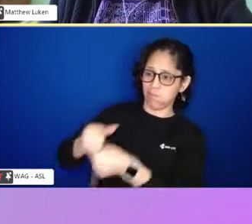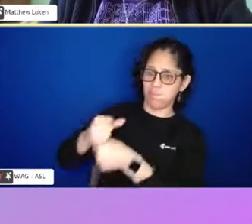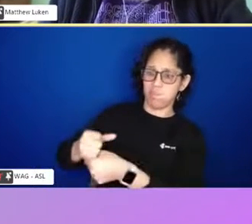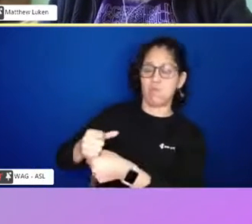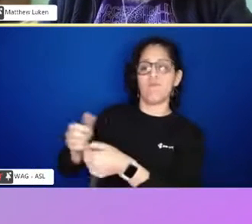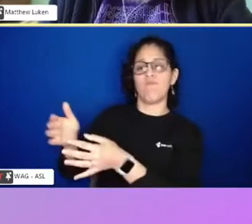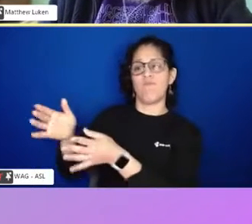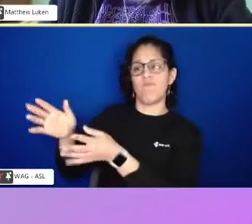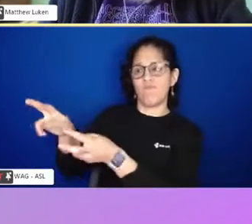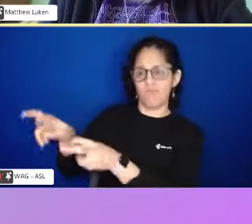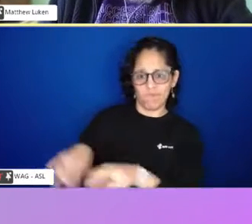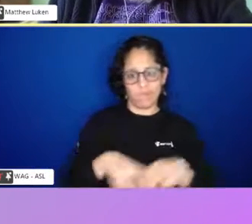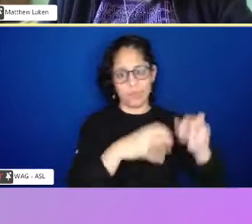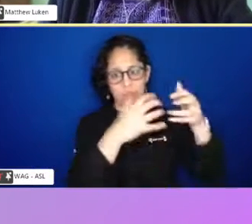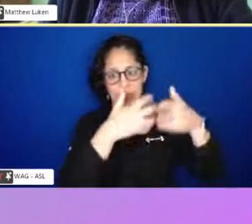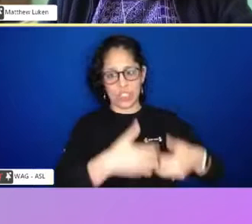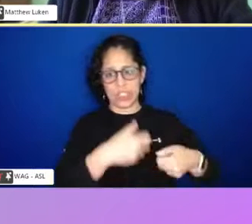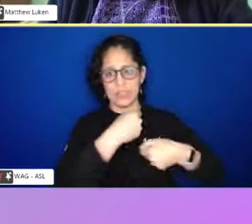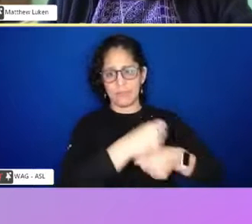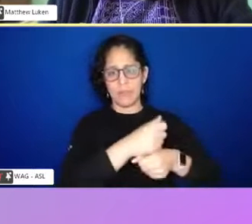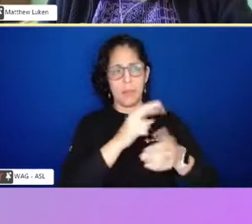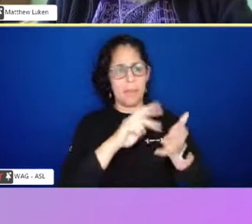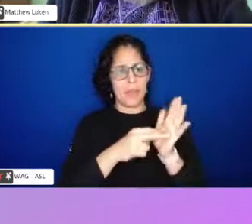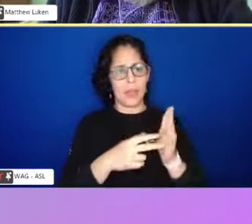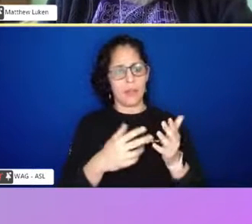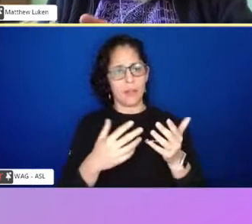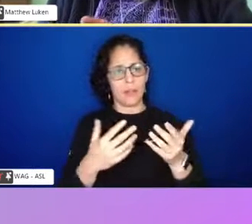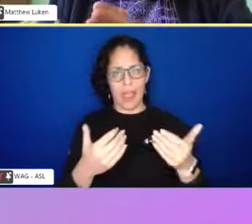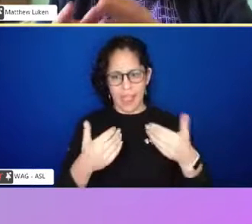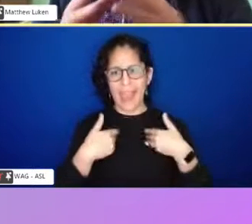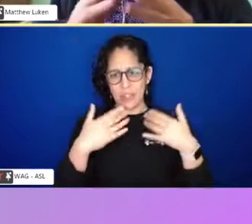from making things by hand to making them by machine. This